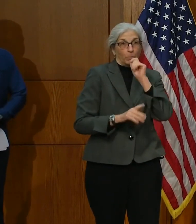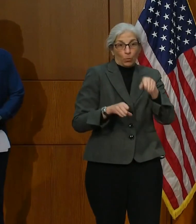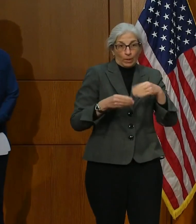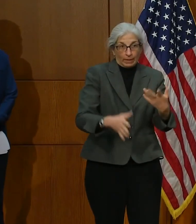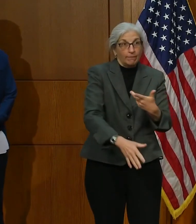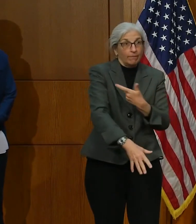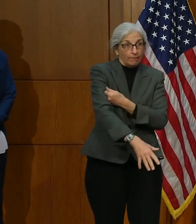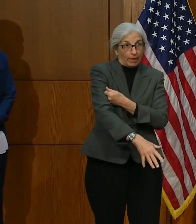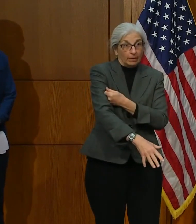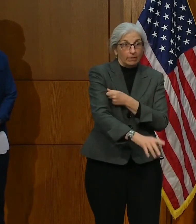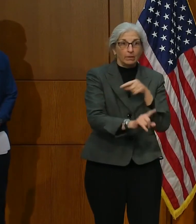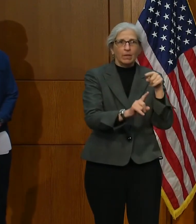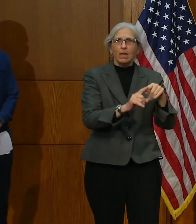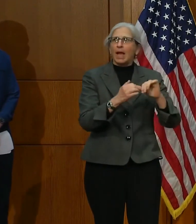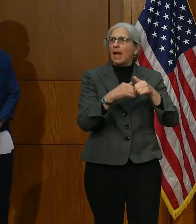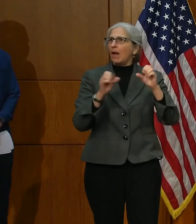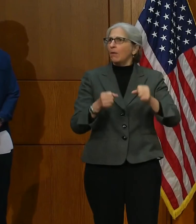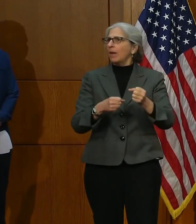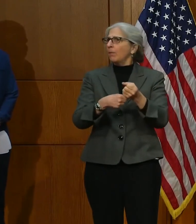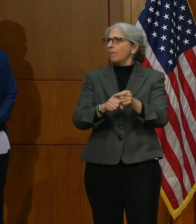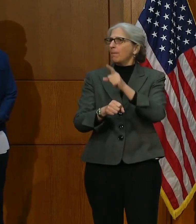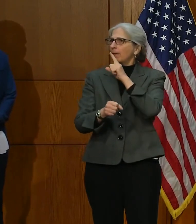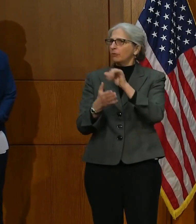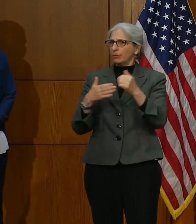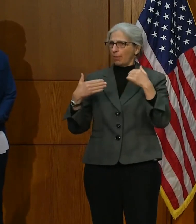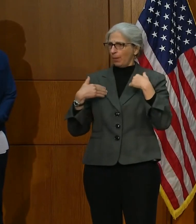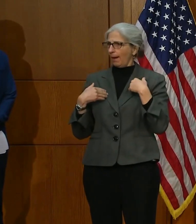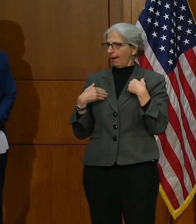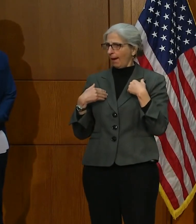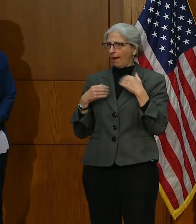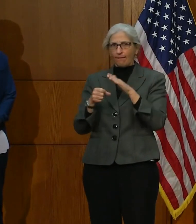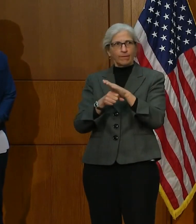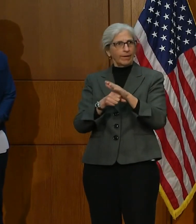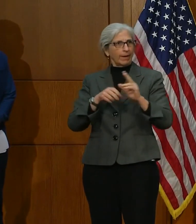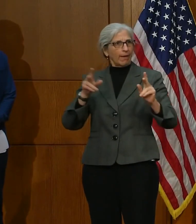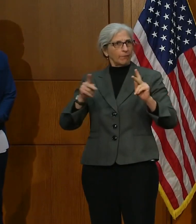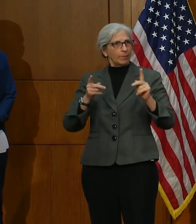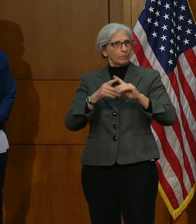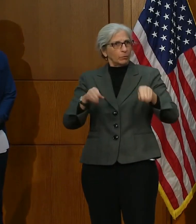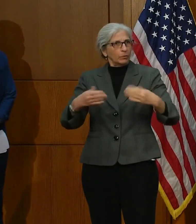OTHER ASPECT IS THE VACCINATORS. HOW CAN WE. MAKE